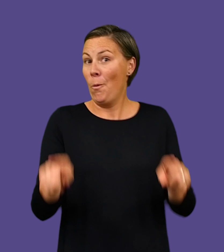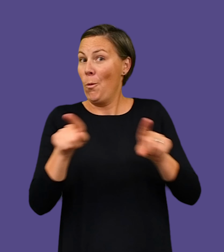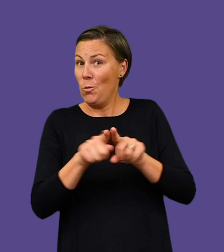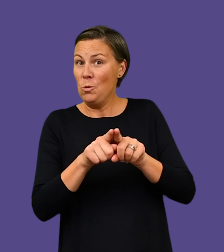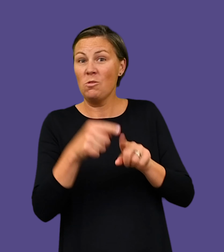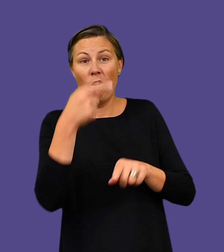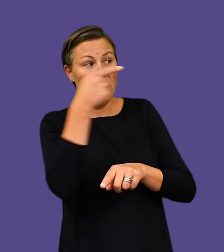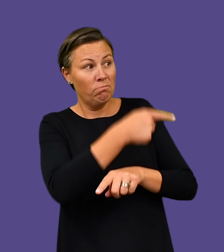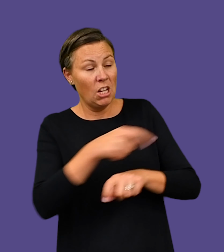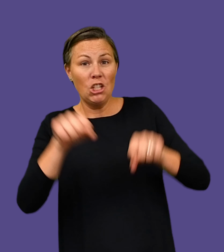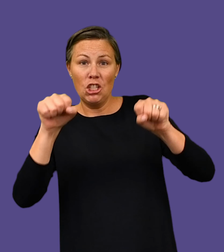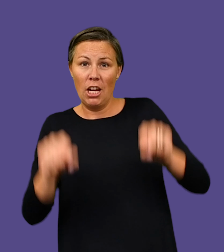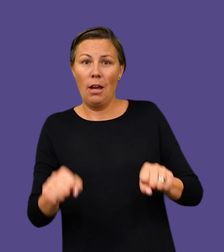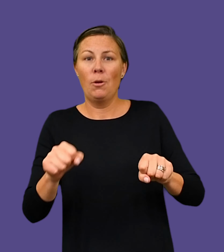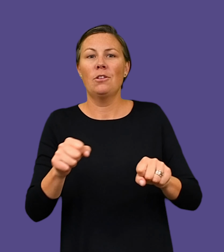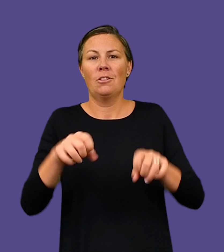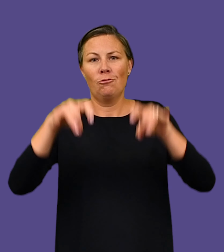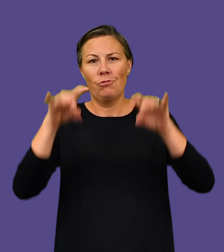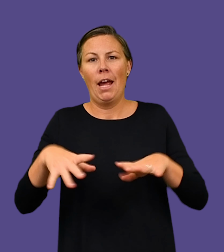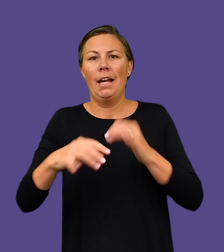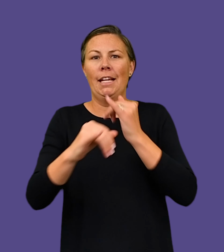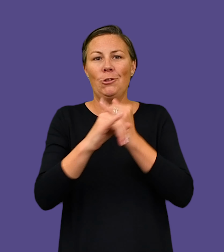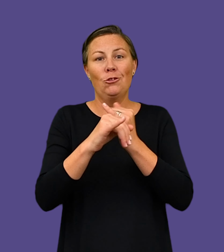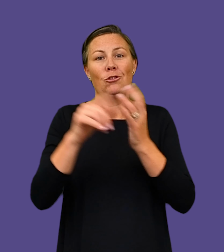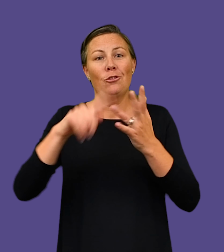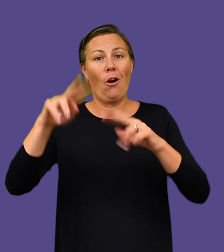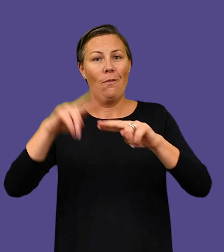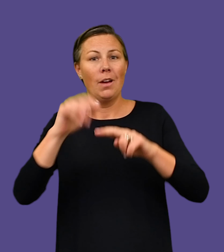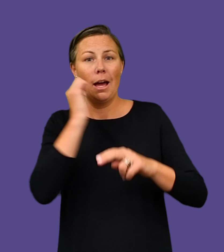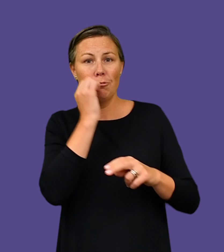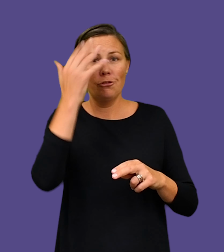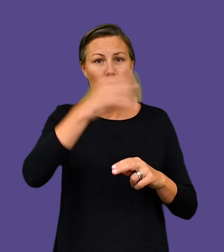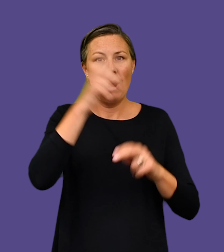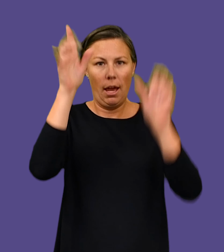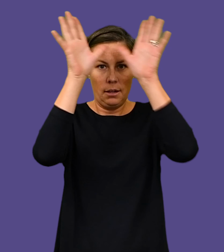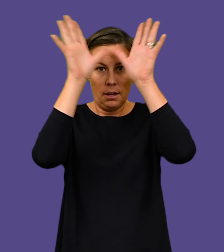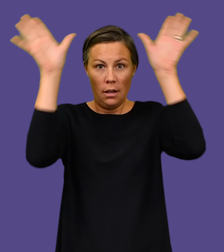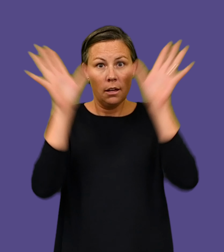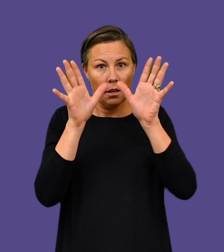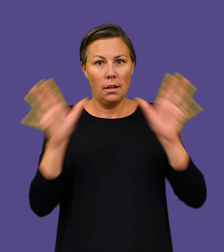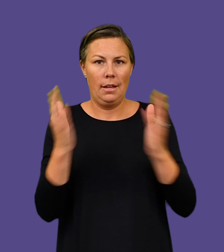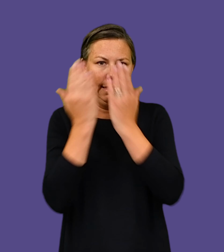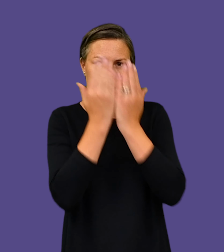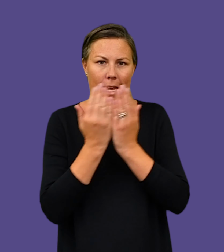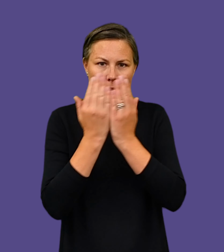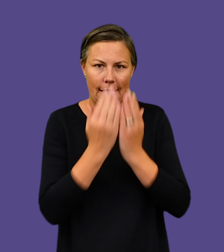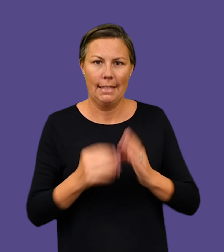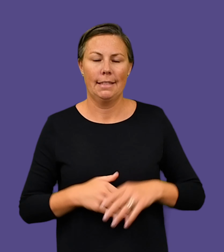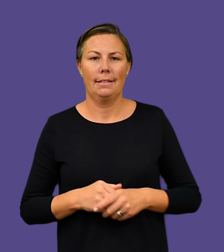and chairperson of the Australian Institute of Aboriginal and Torres Strait Islander Studies (AIATSIS).